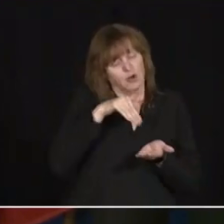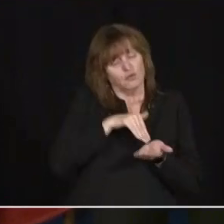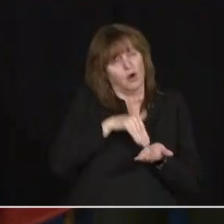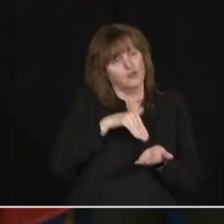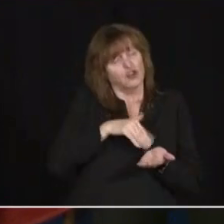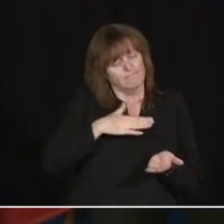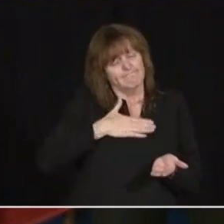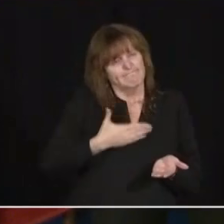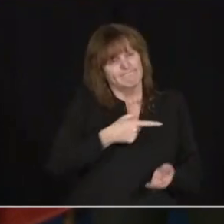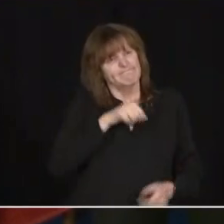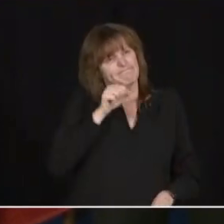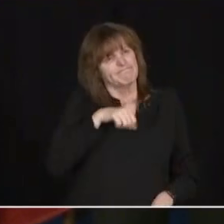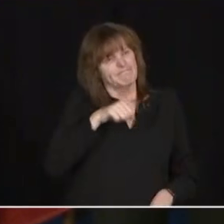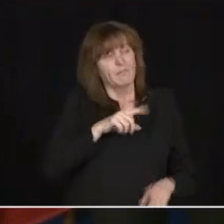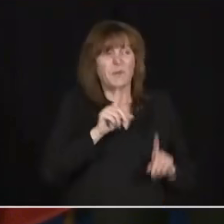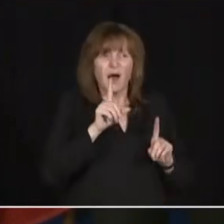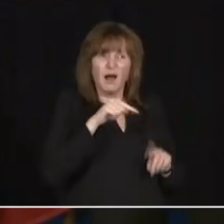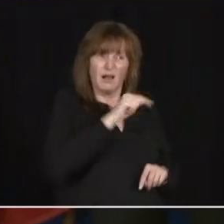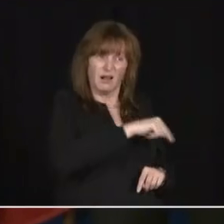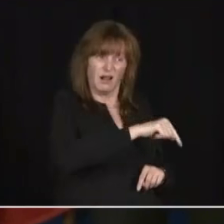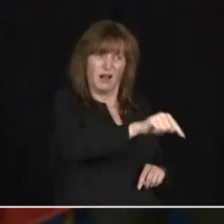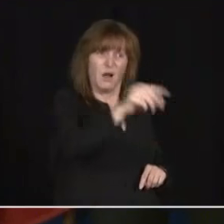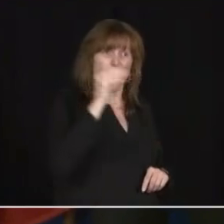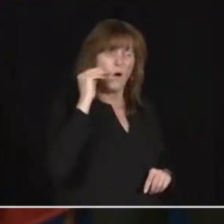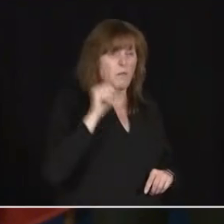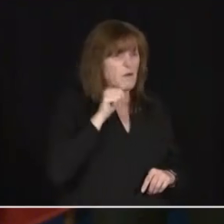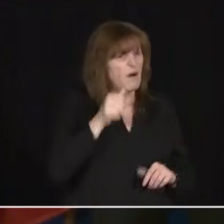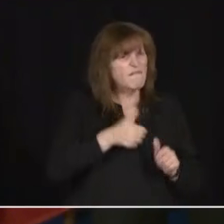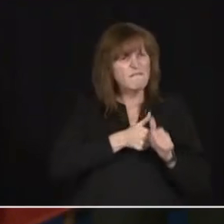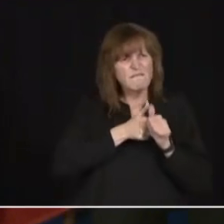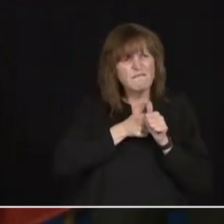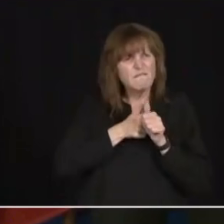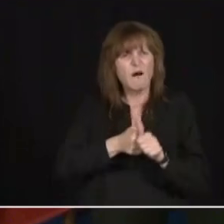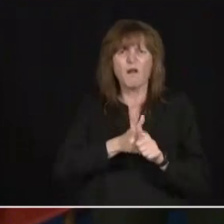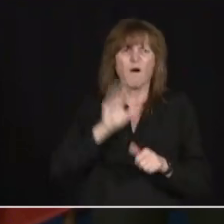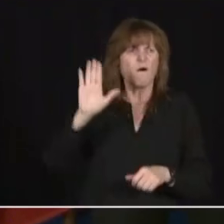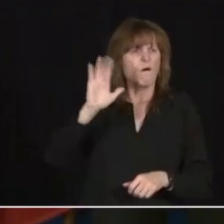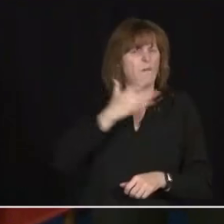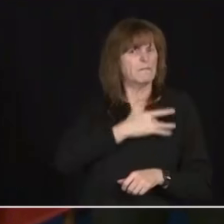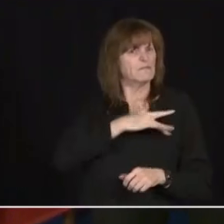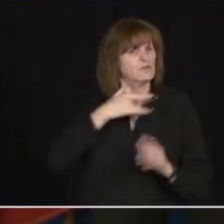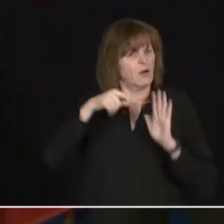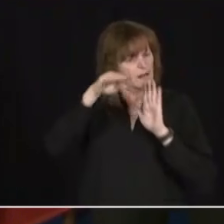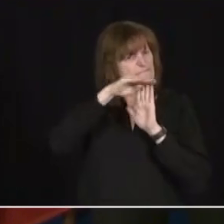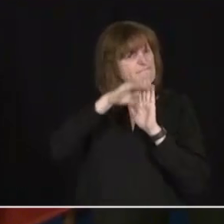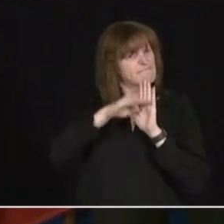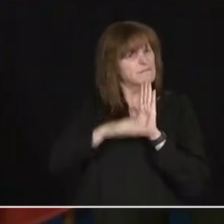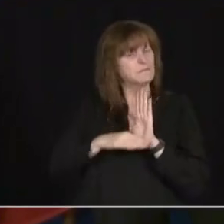This is a private home with a history of failing to comply with provincial rules.